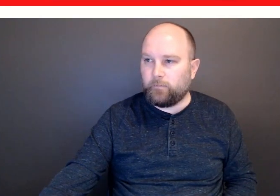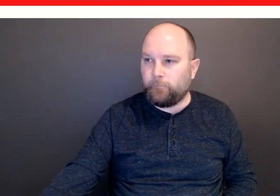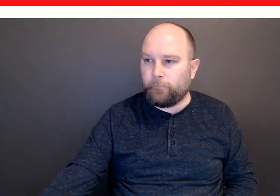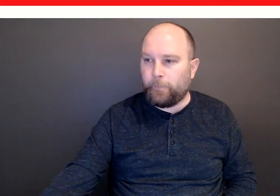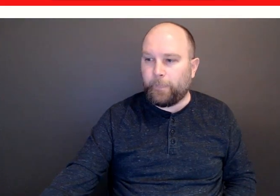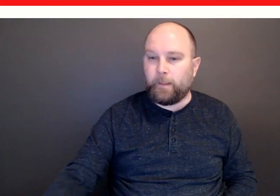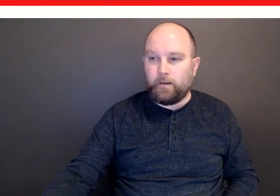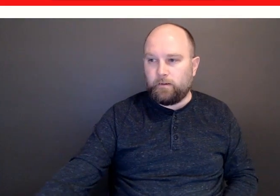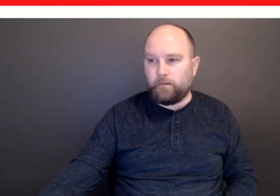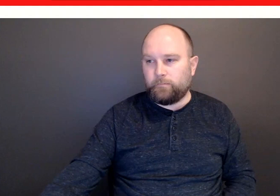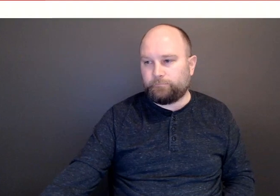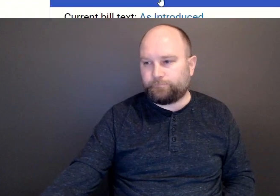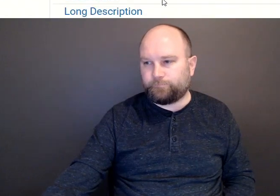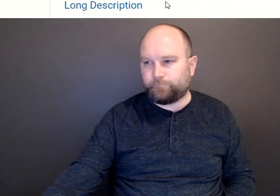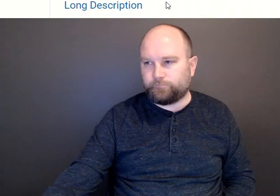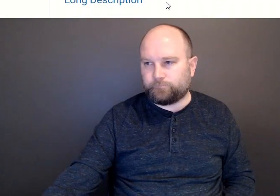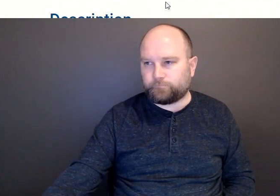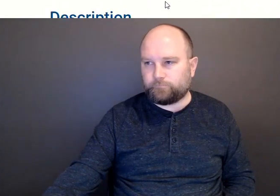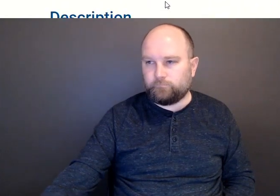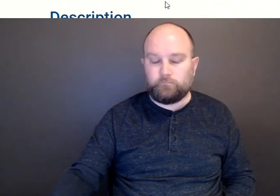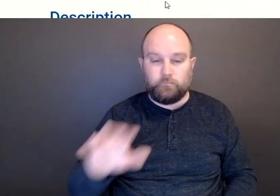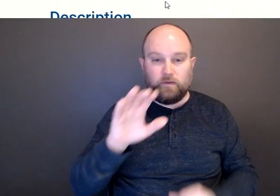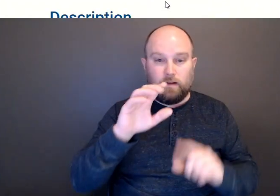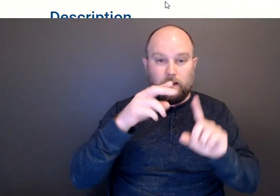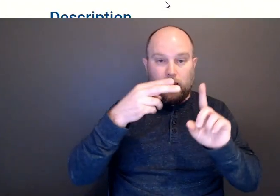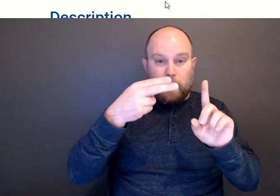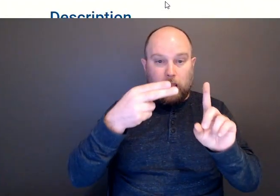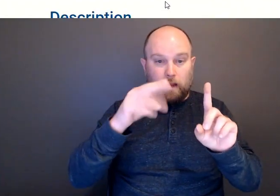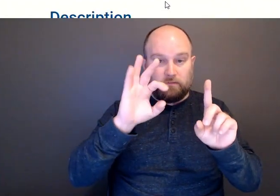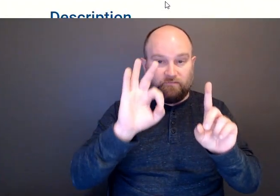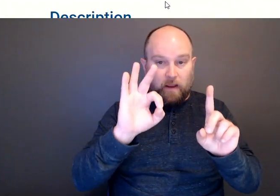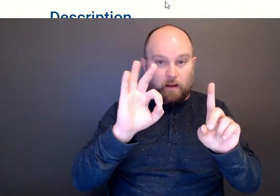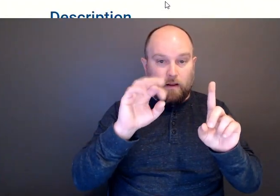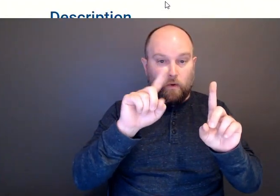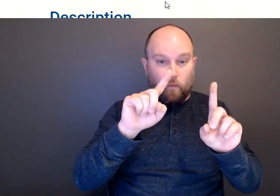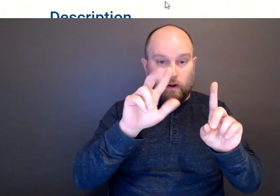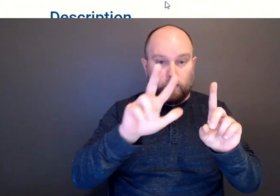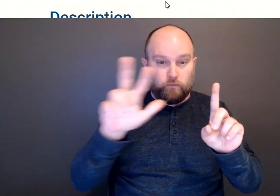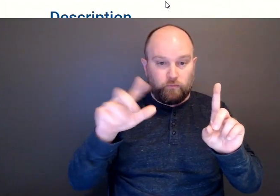is now going to the Judiciary Finance and Civil Law committees for their approval